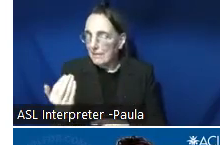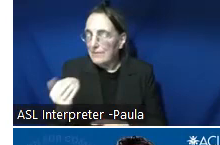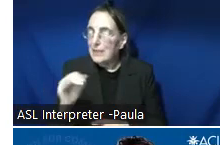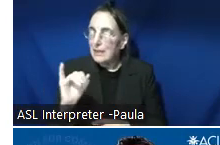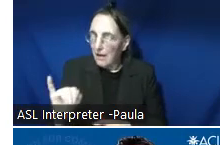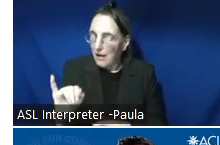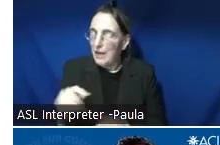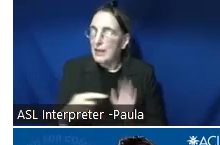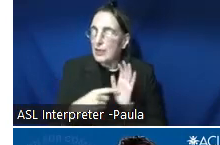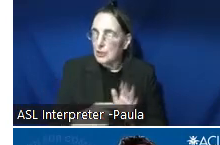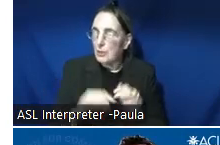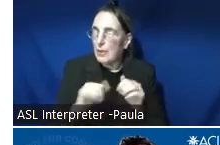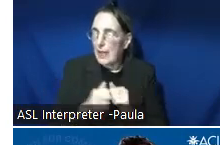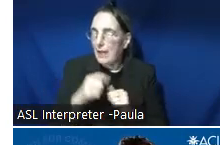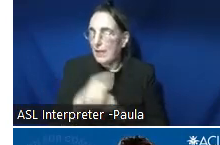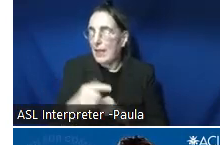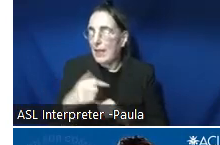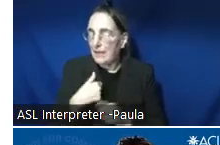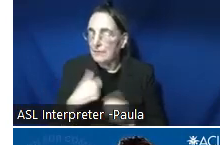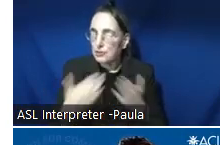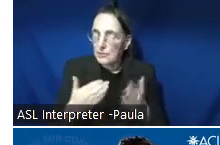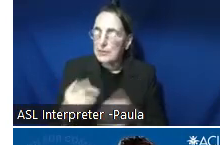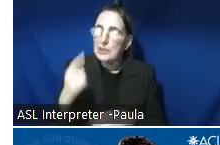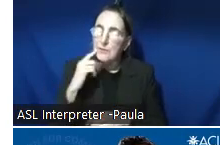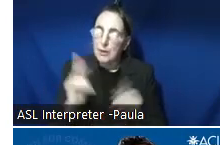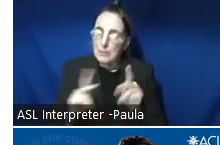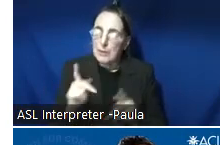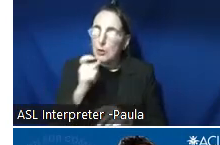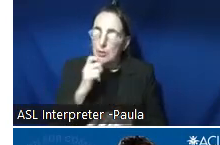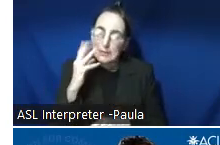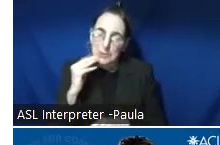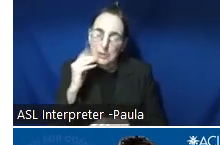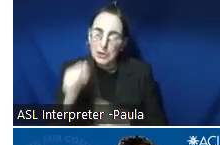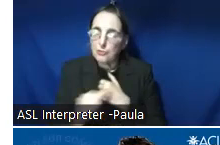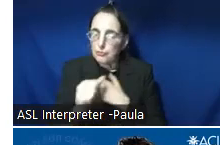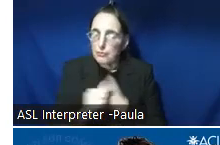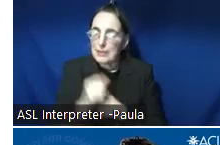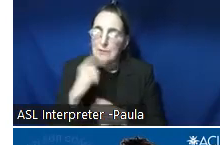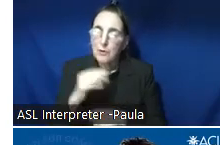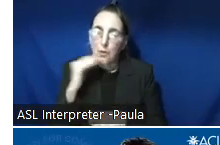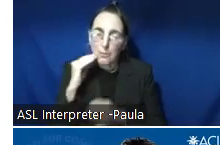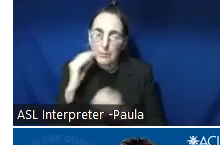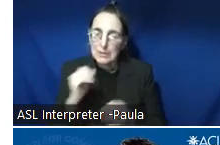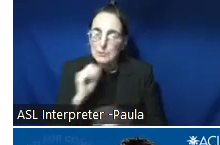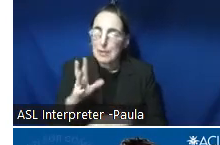for individuals experiencing or at risk of homelessness will be accepted and only one application from each state